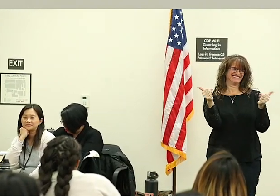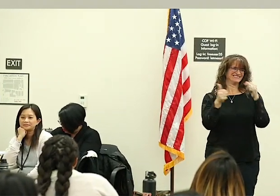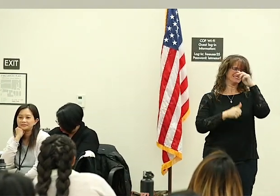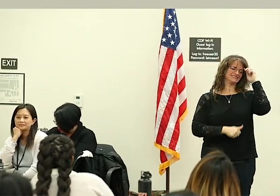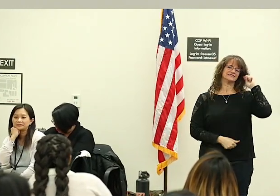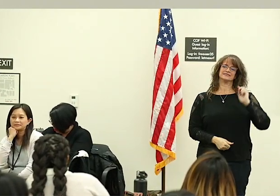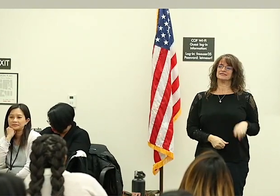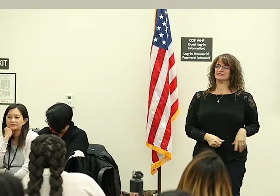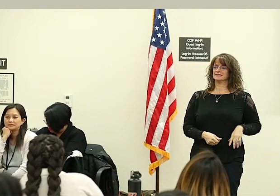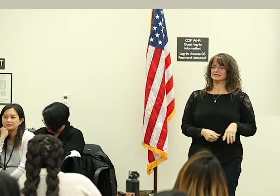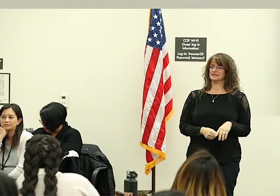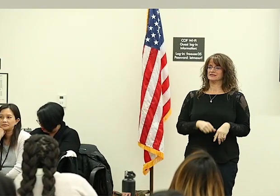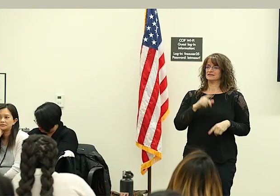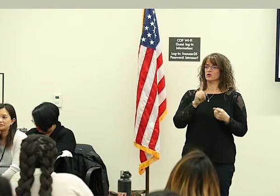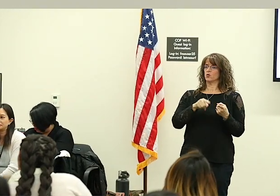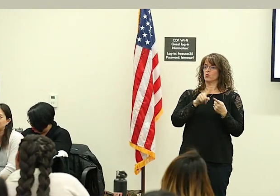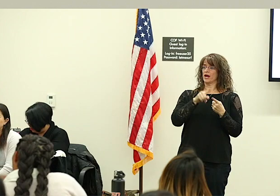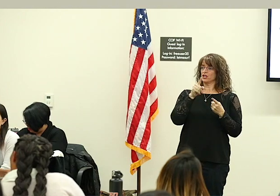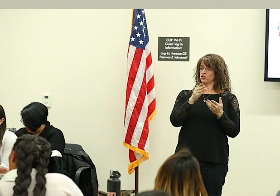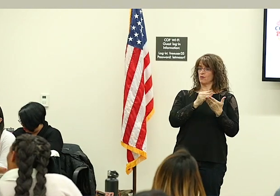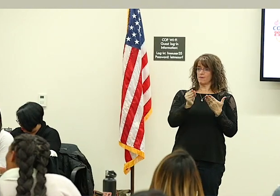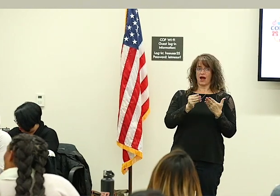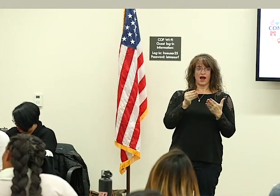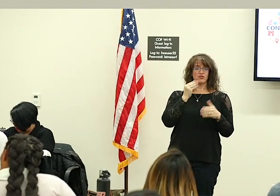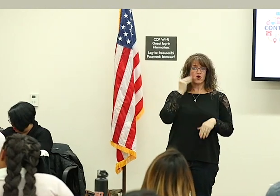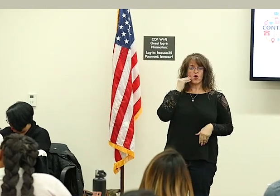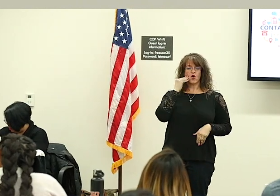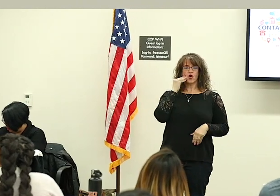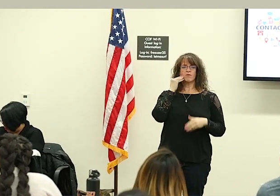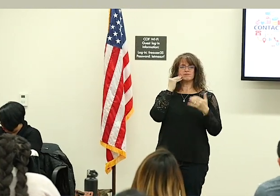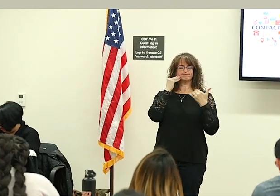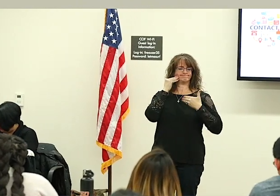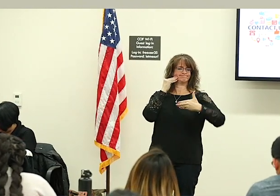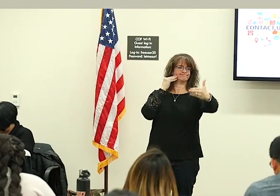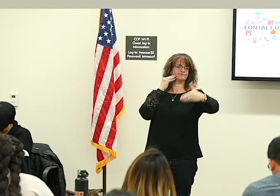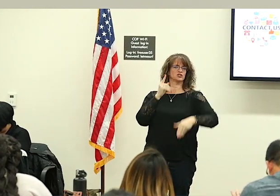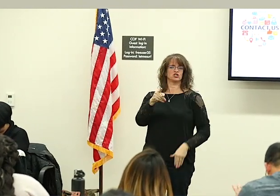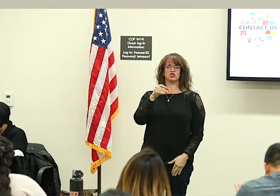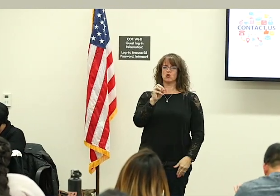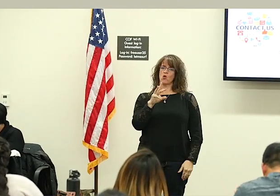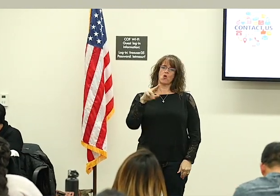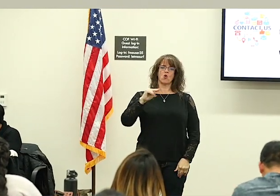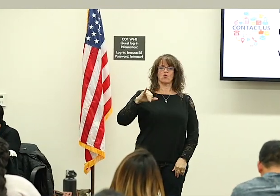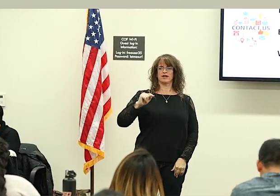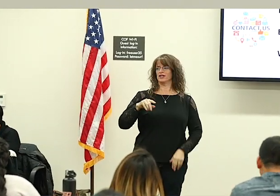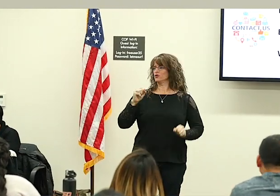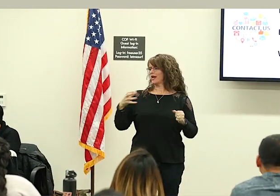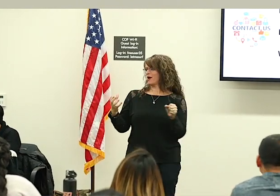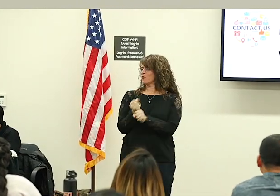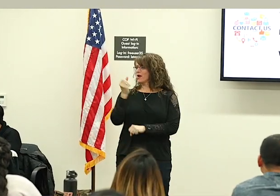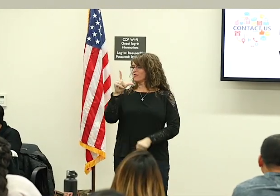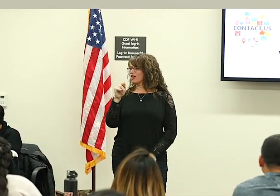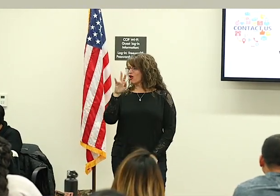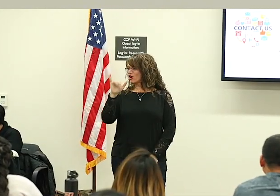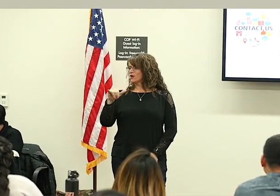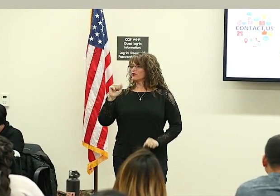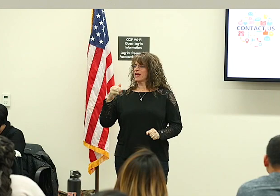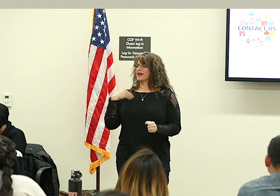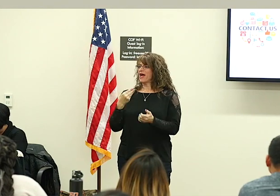Once you buy this house, you own it. So you can win the lottery, you can get a raise twice what you're making right now,